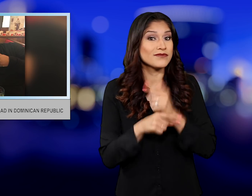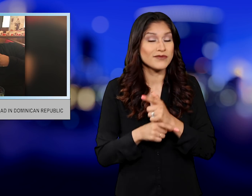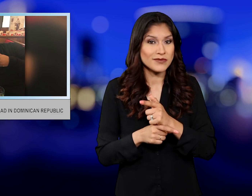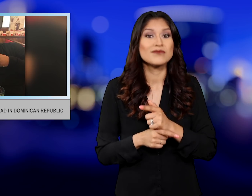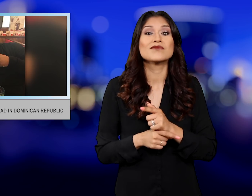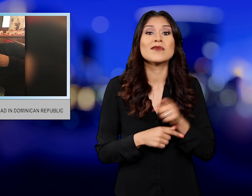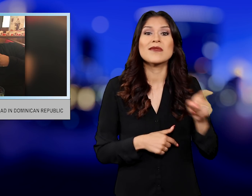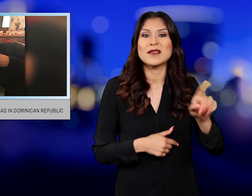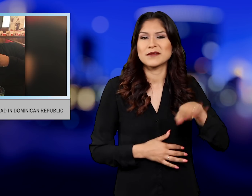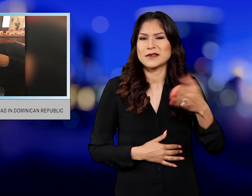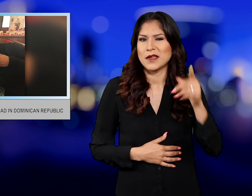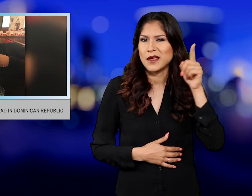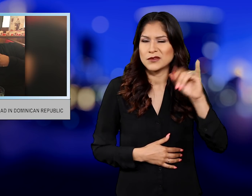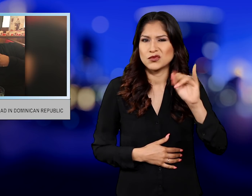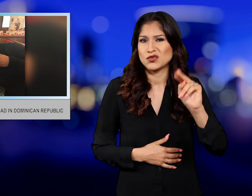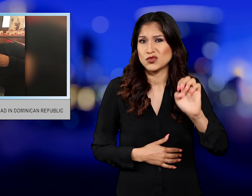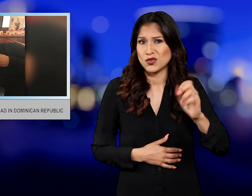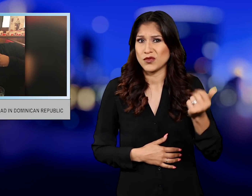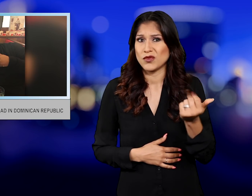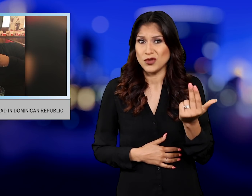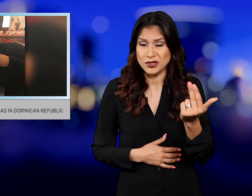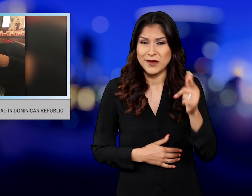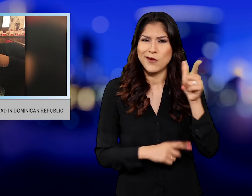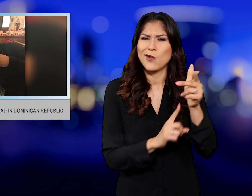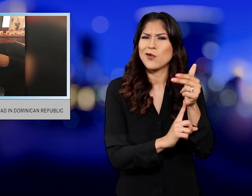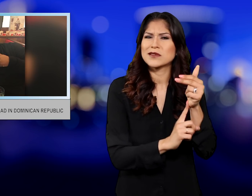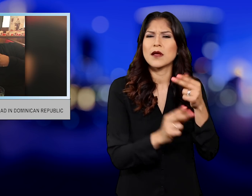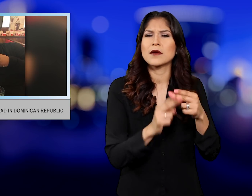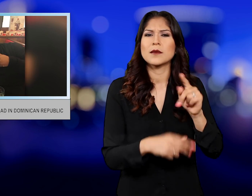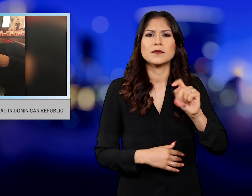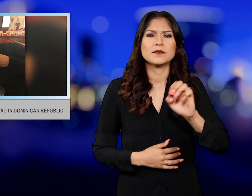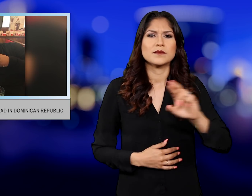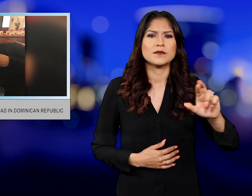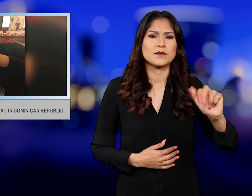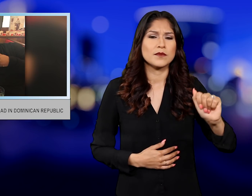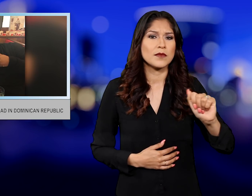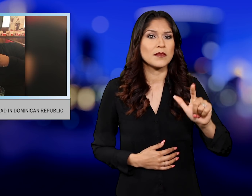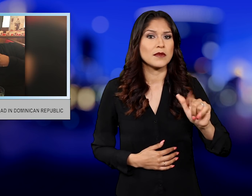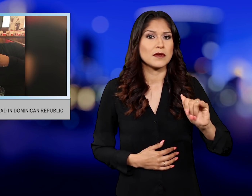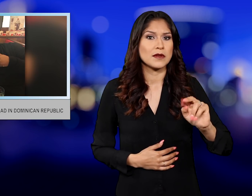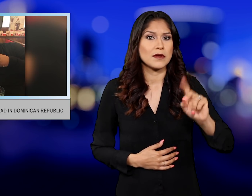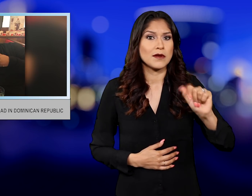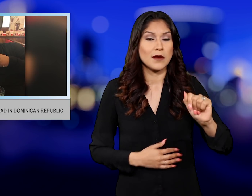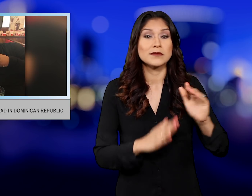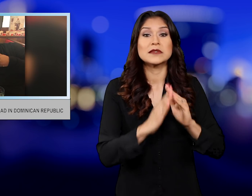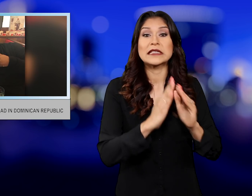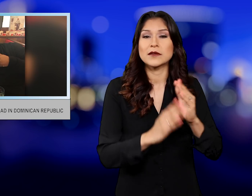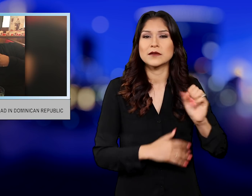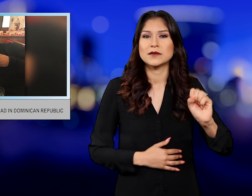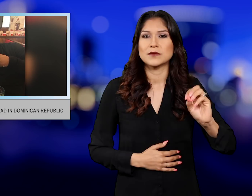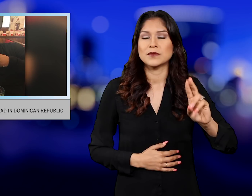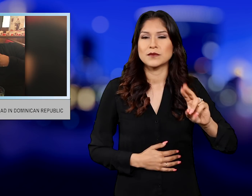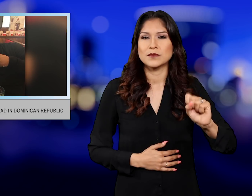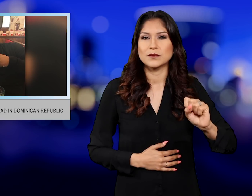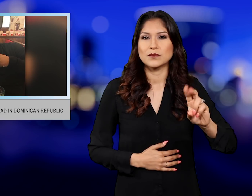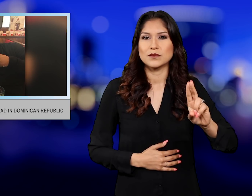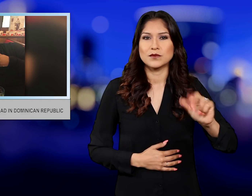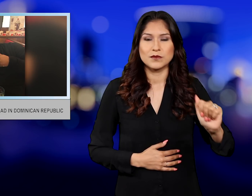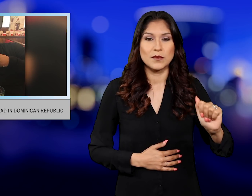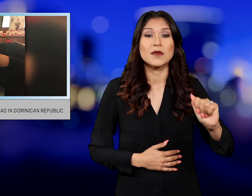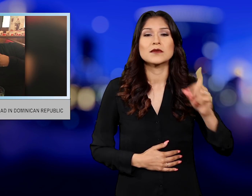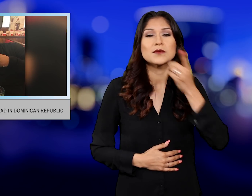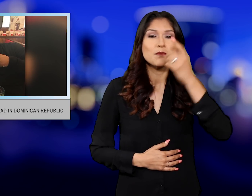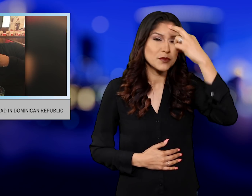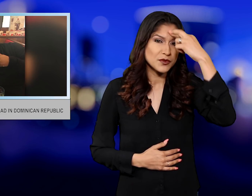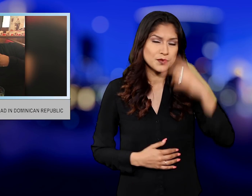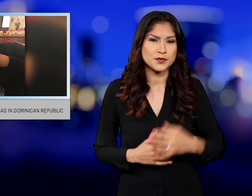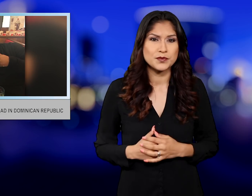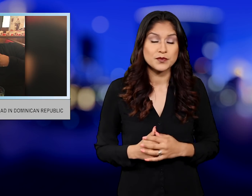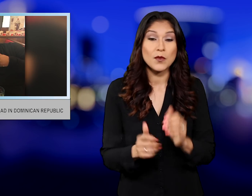Dominican Republic, according to his sister.